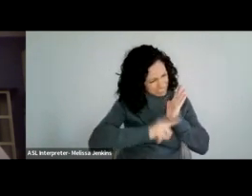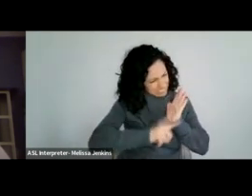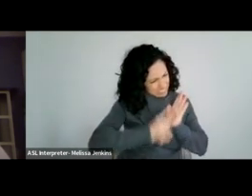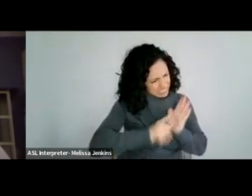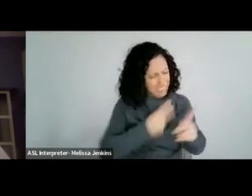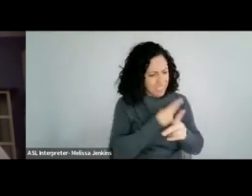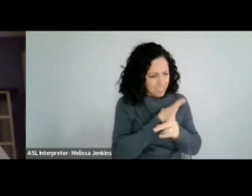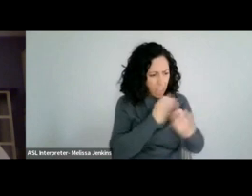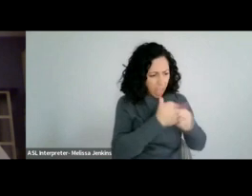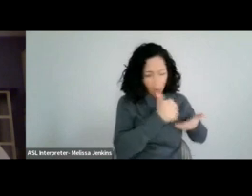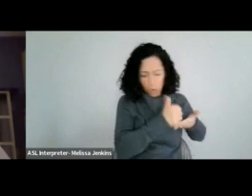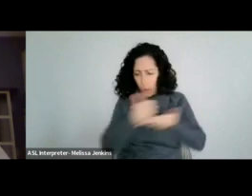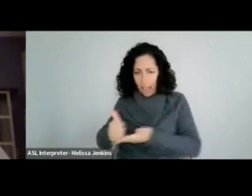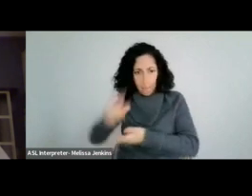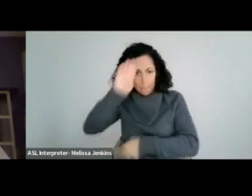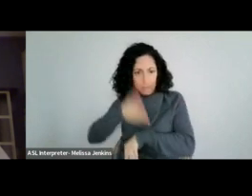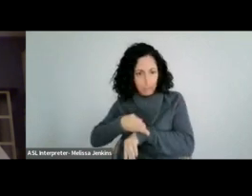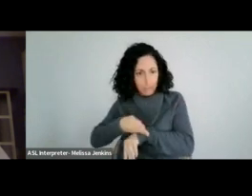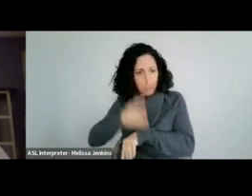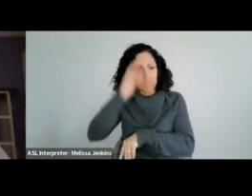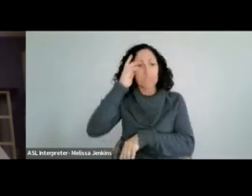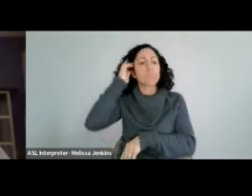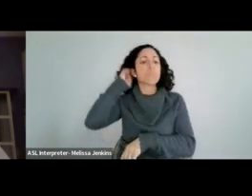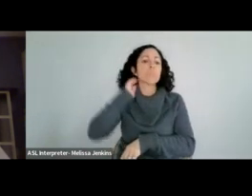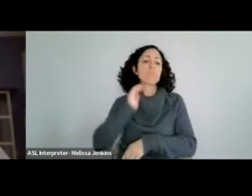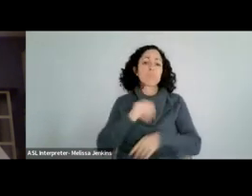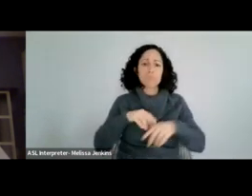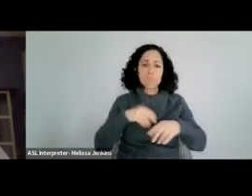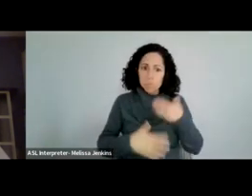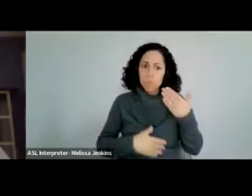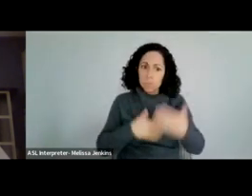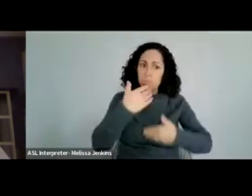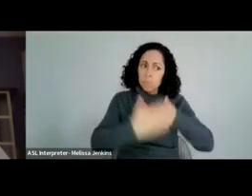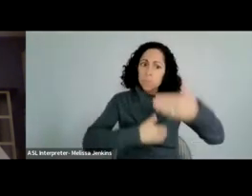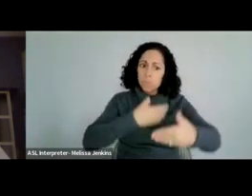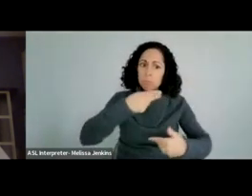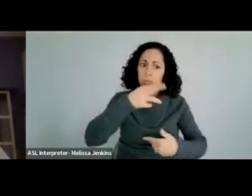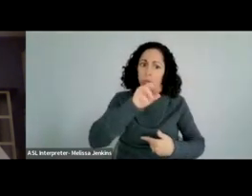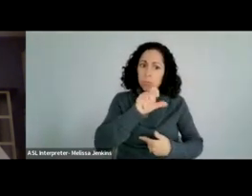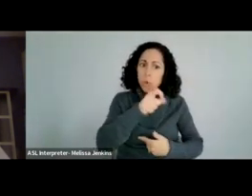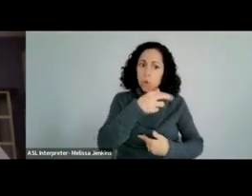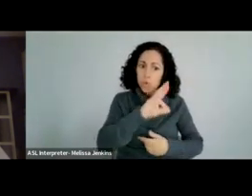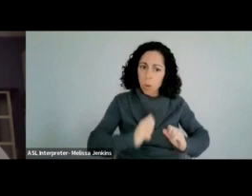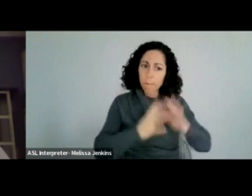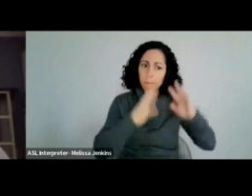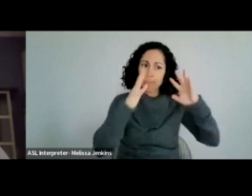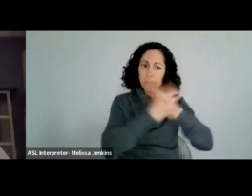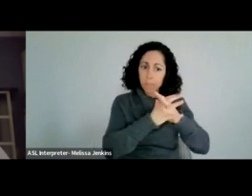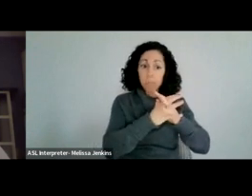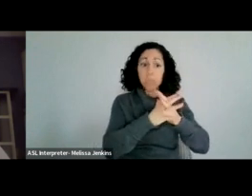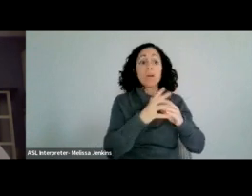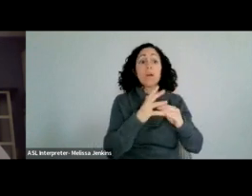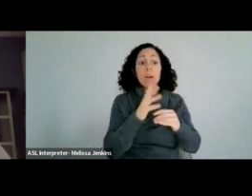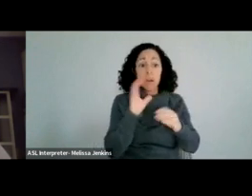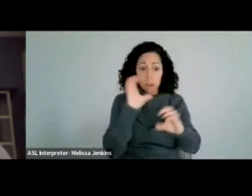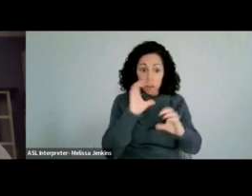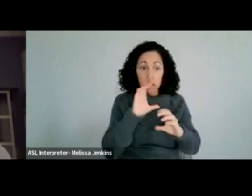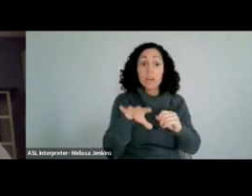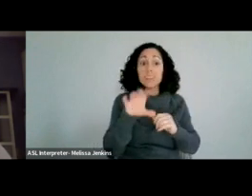Daniel looked at other areas of clear, high unmet need.